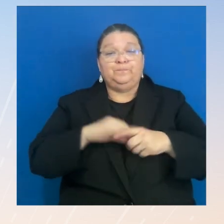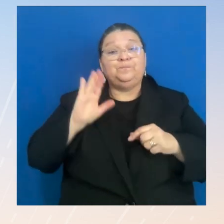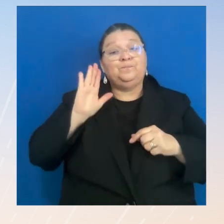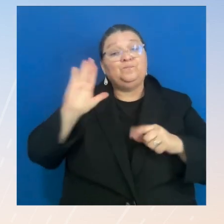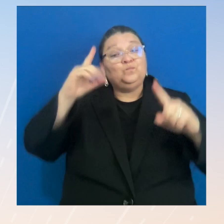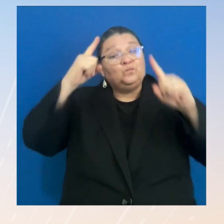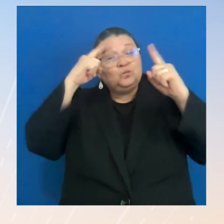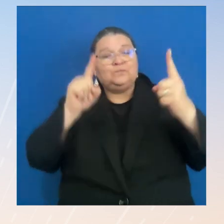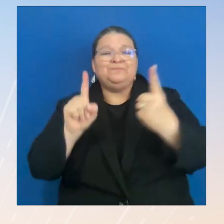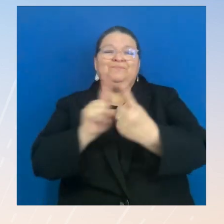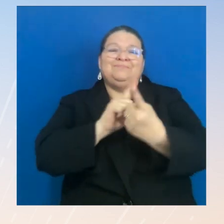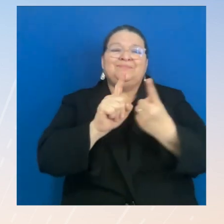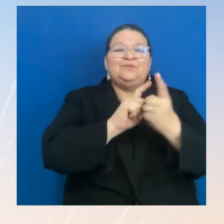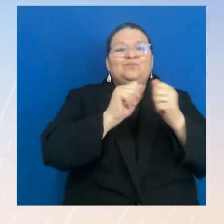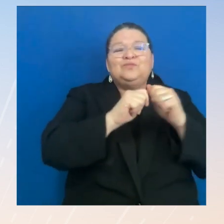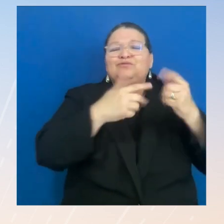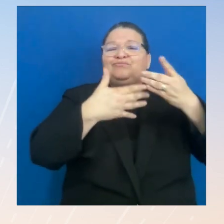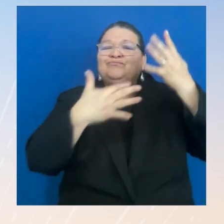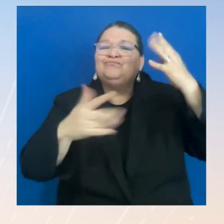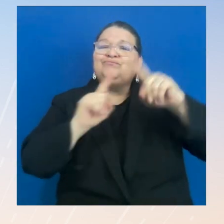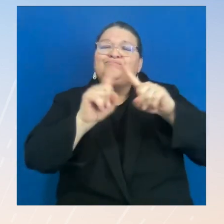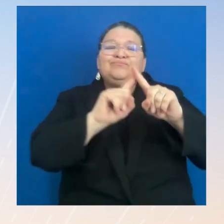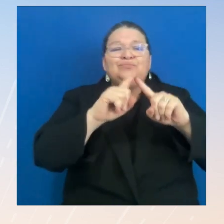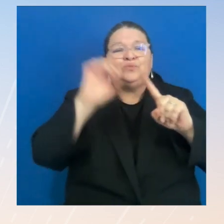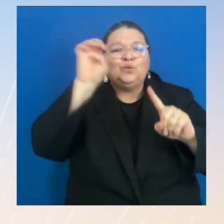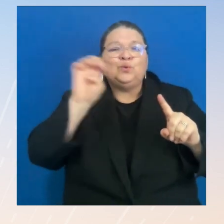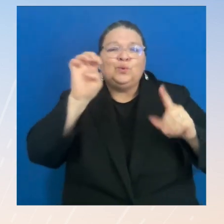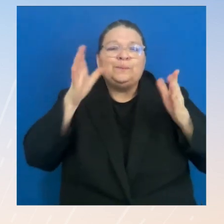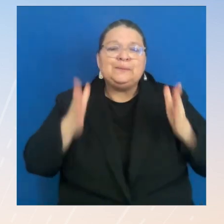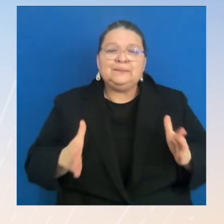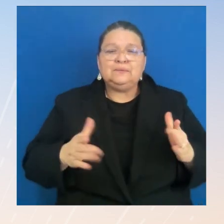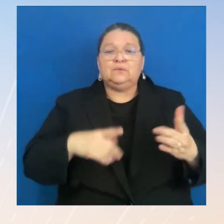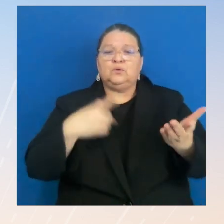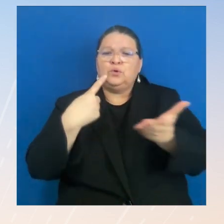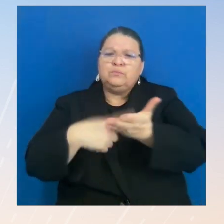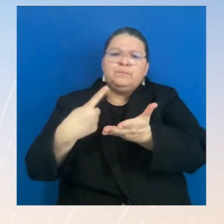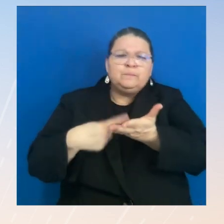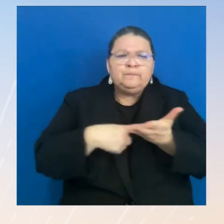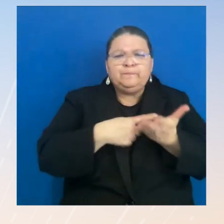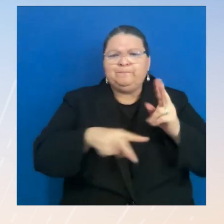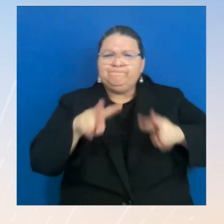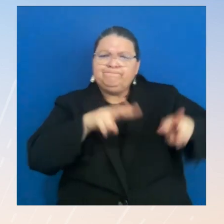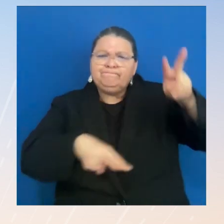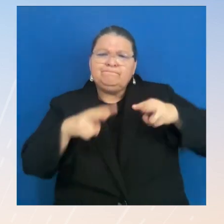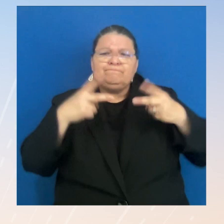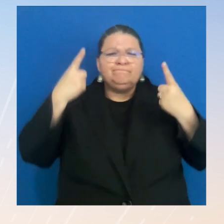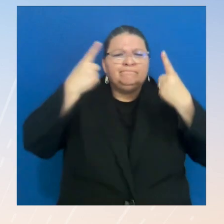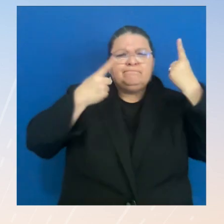where we are at this point in the conflict, in the invasion of Ukraine by Russia.